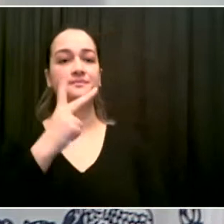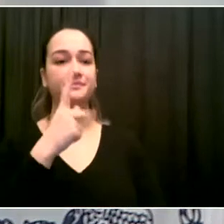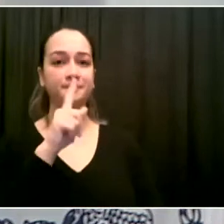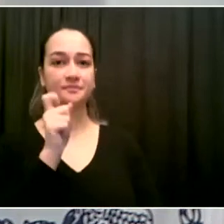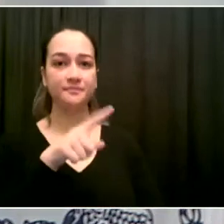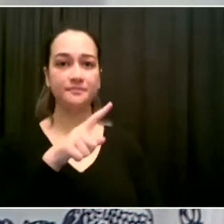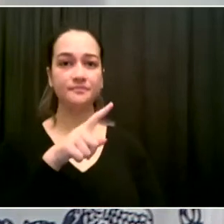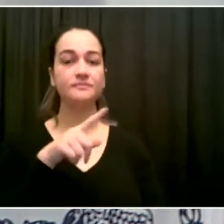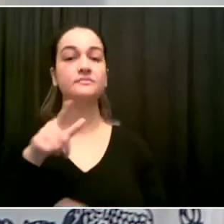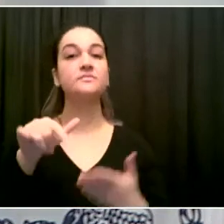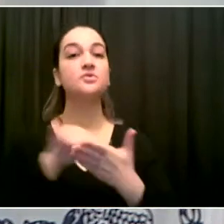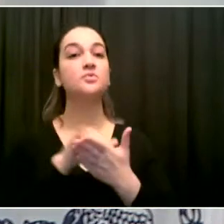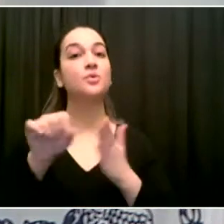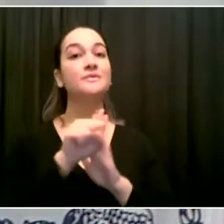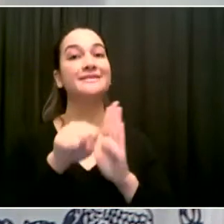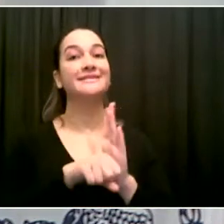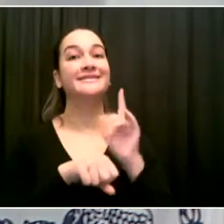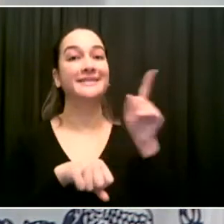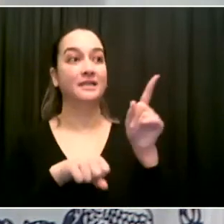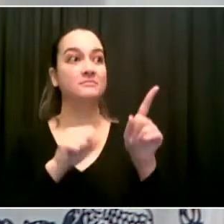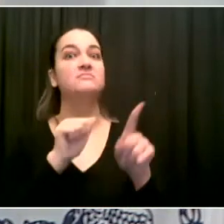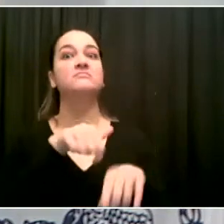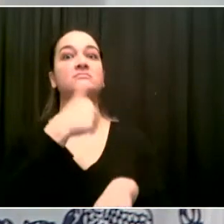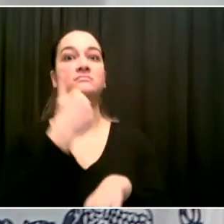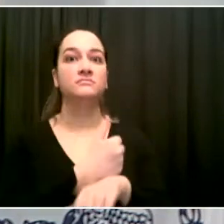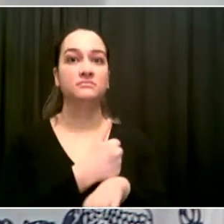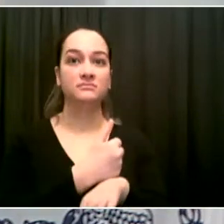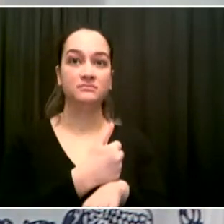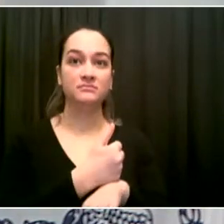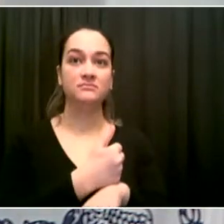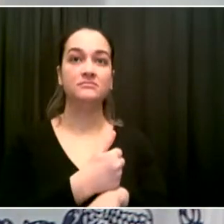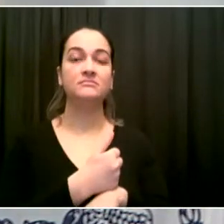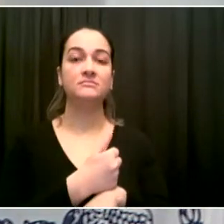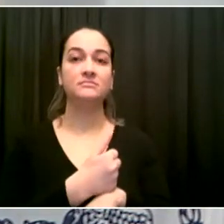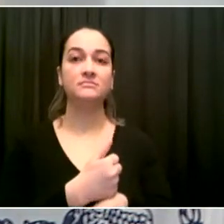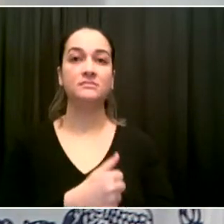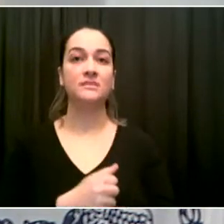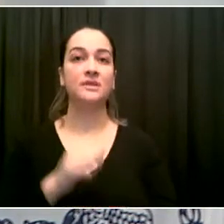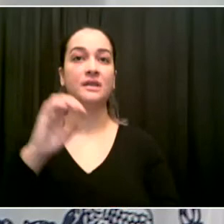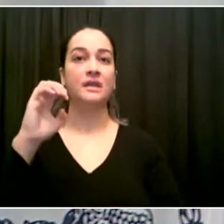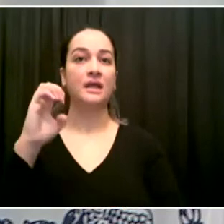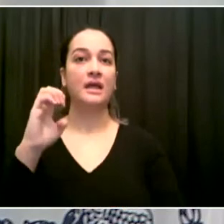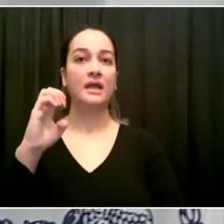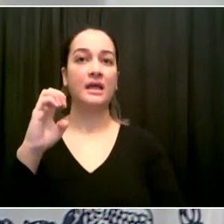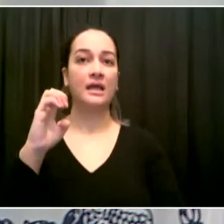YORK CITY ROLLED OUT SOMETHING CALLED EXCELSIOR